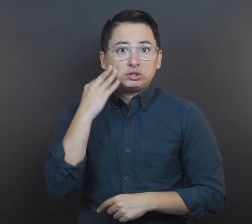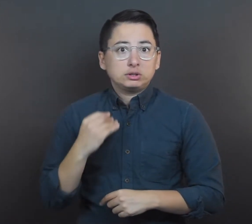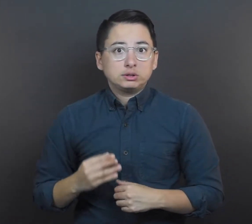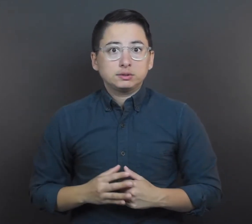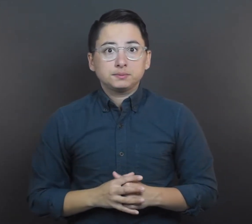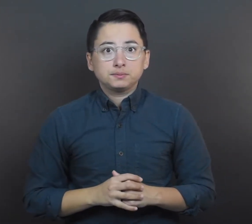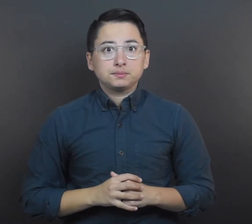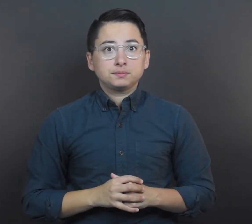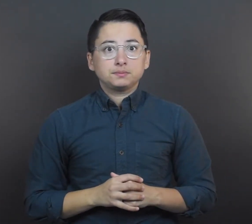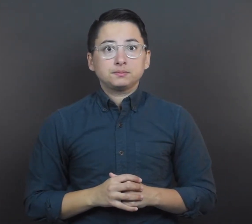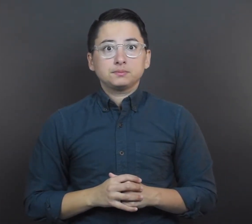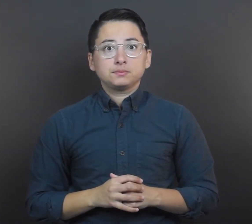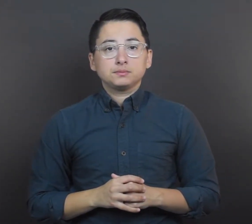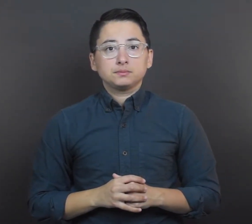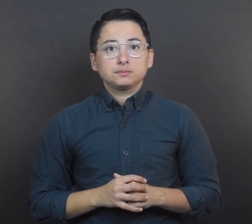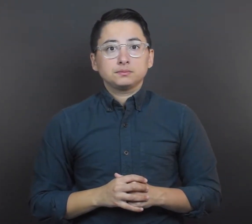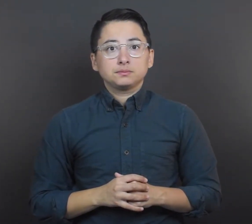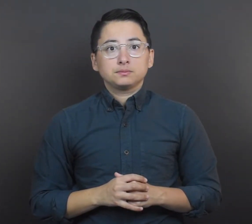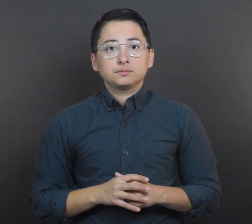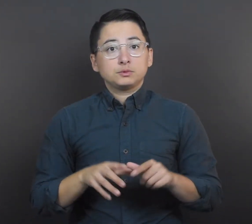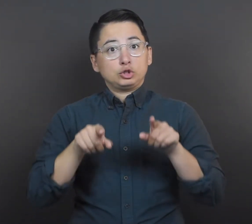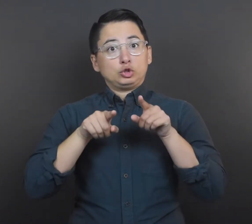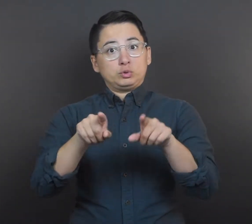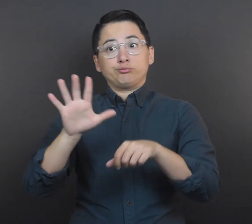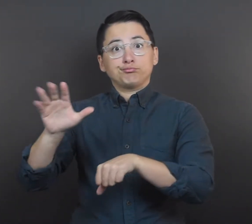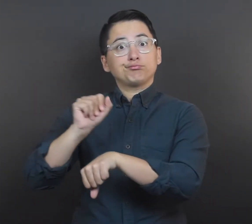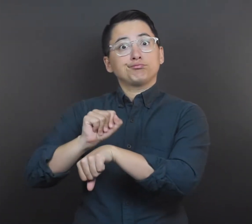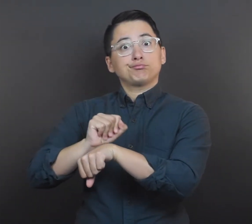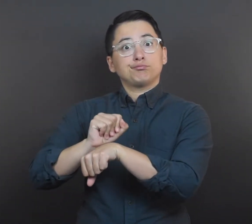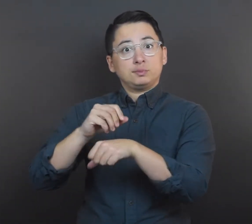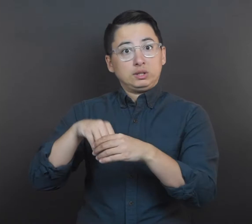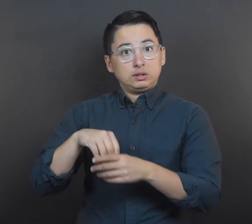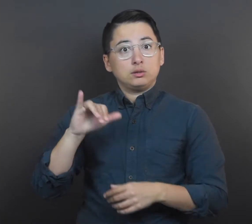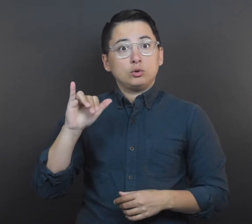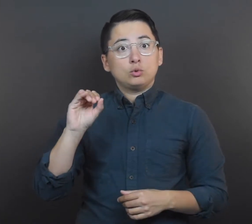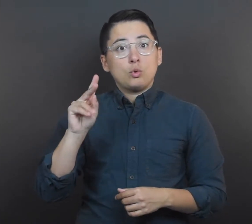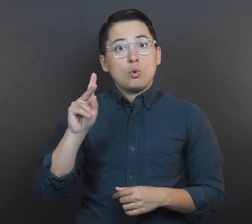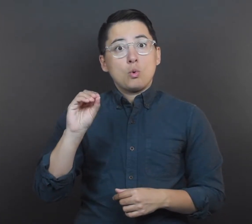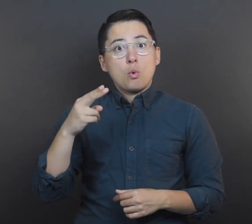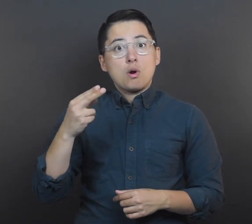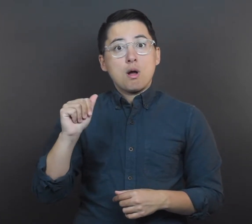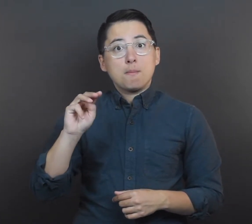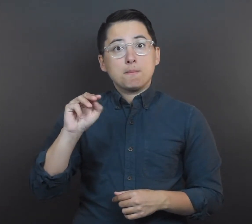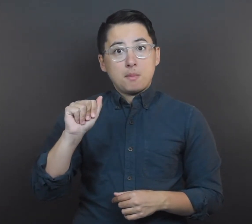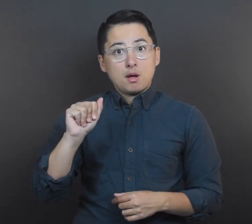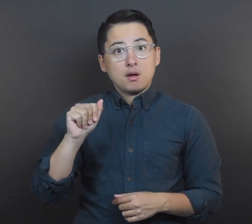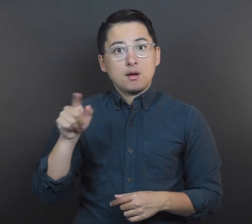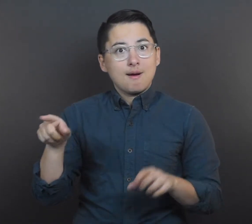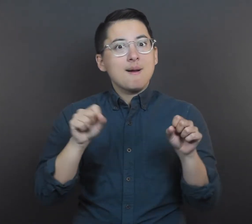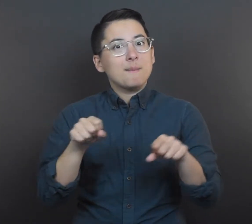During her assignment in Yokohama, she was able to catch up with her family at her childhood home—but